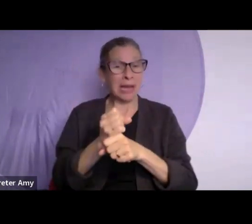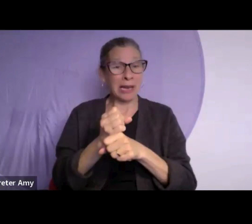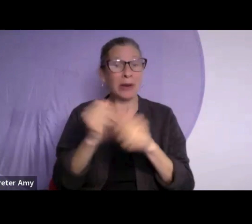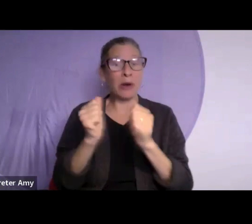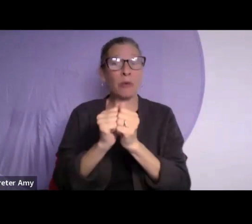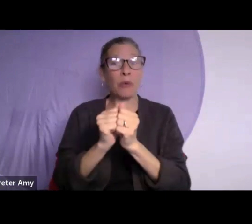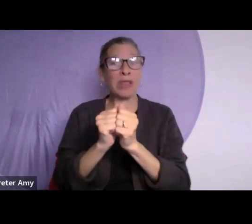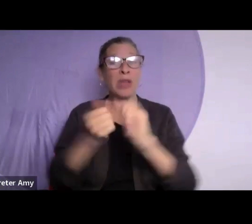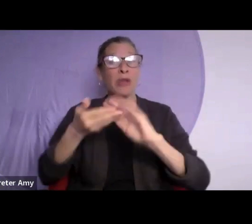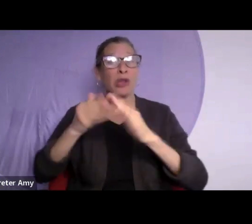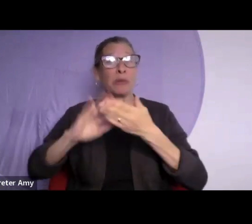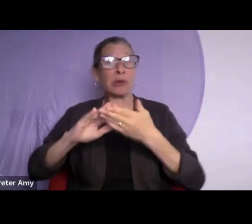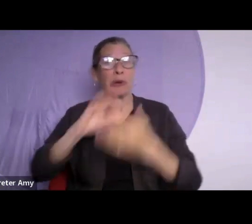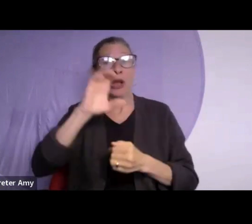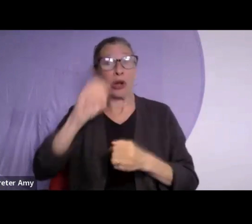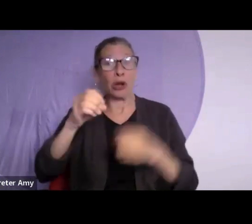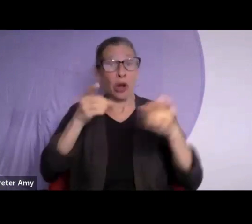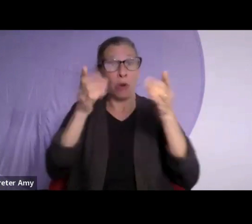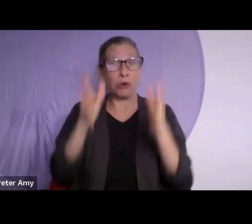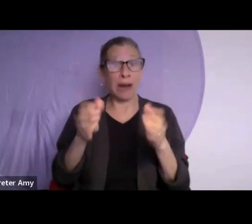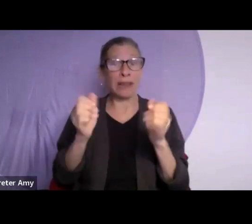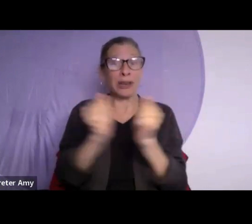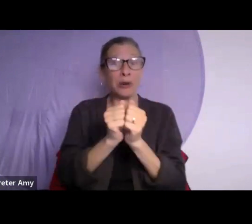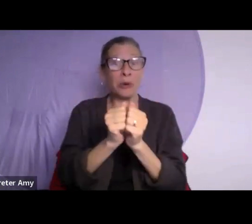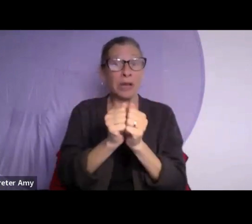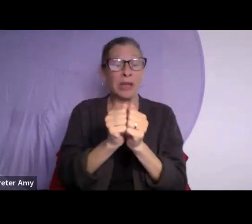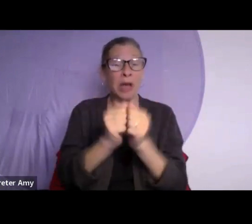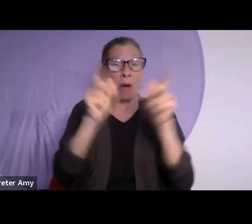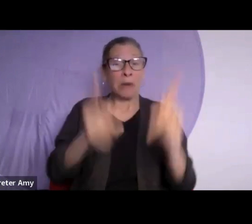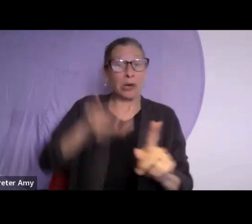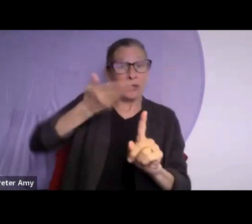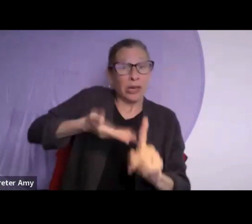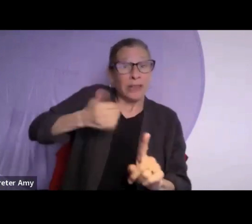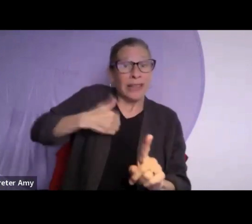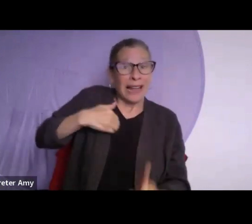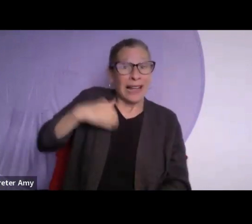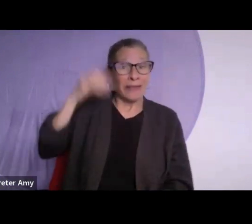directed by a person with Down syndrome. And the full the full